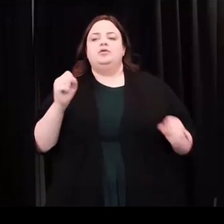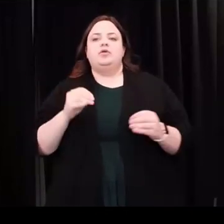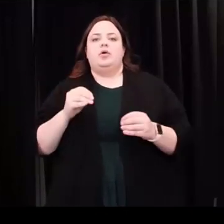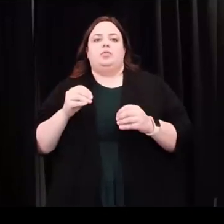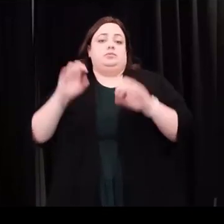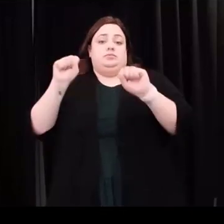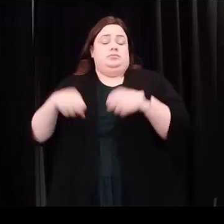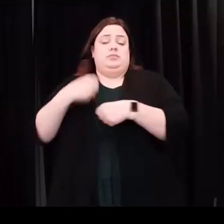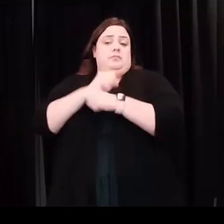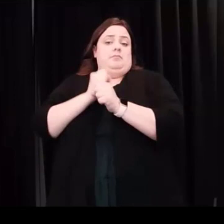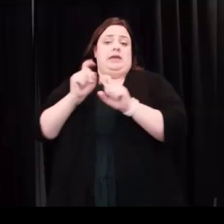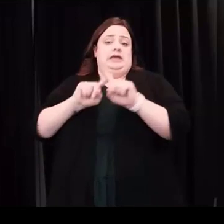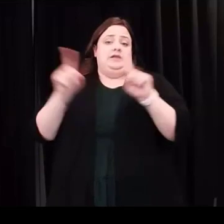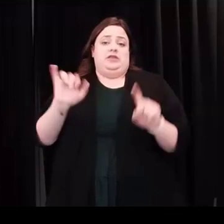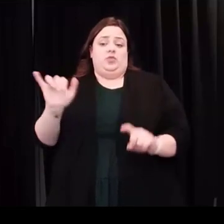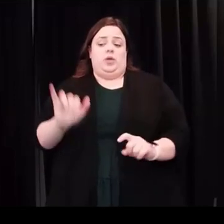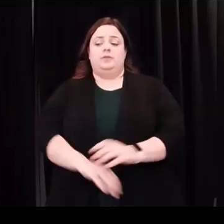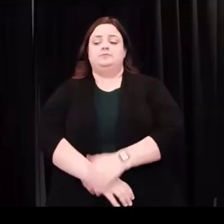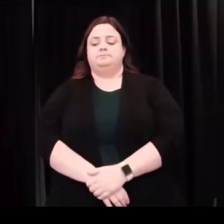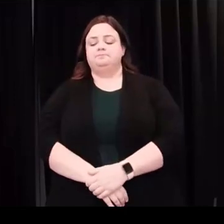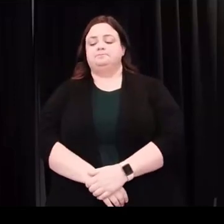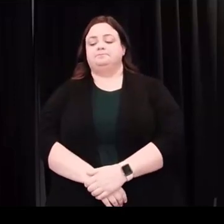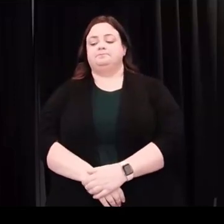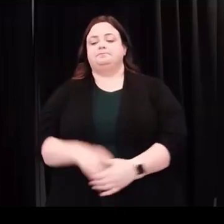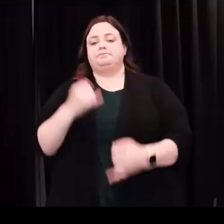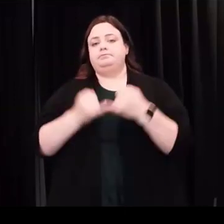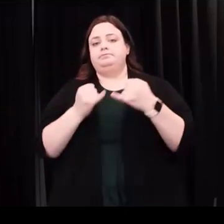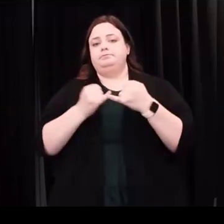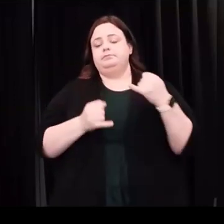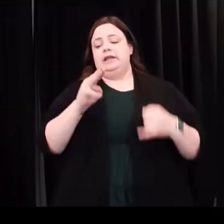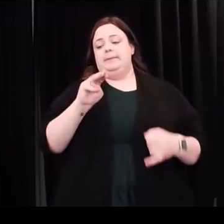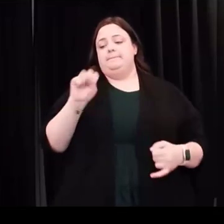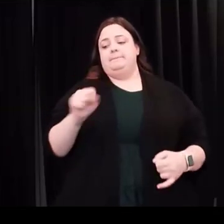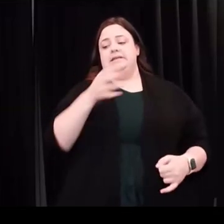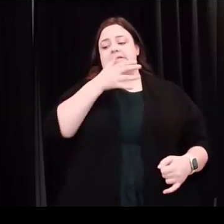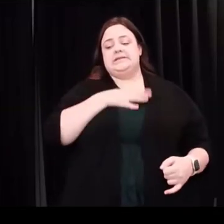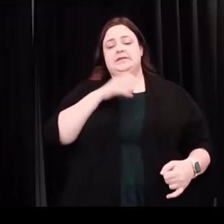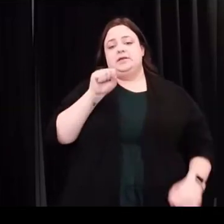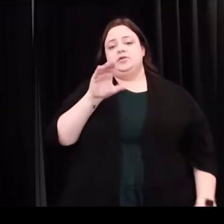difference as well, excellent point. All right, so last one is Ms. Scarlet. She's a female, 36,